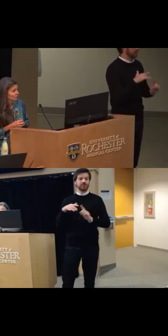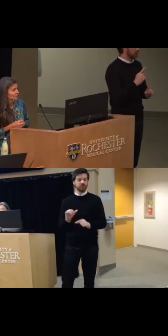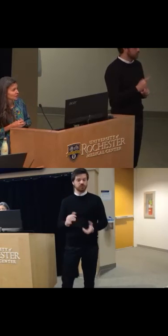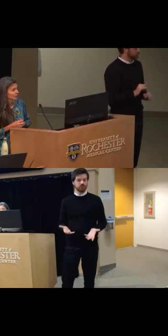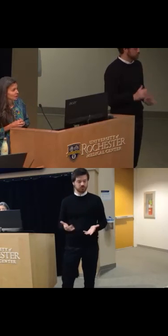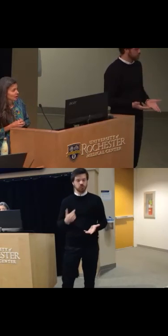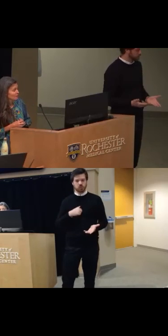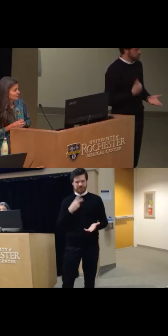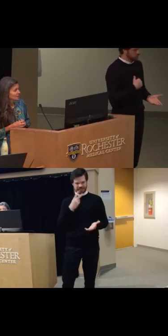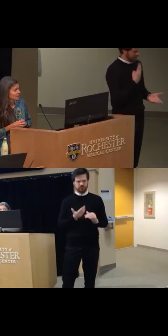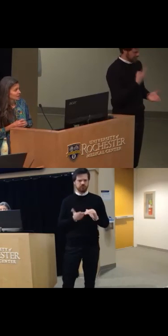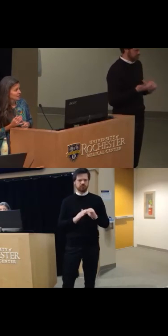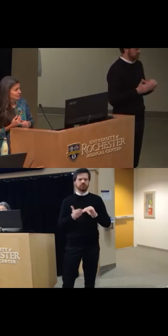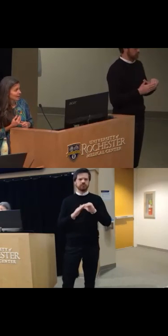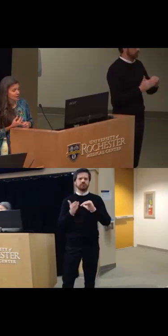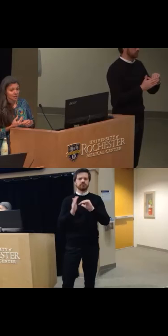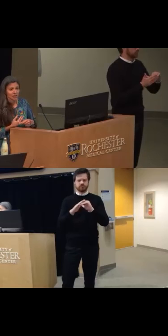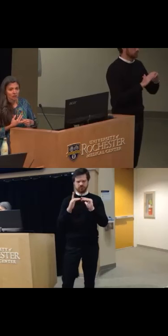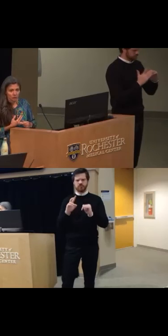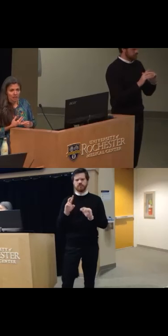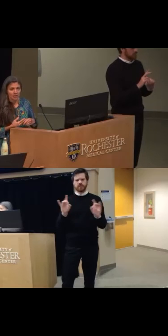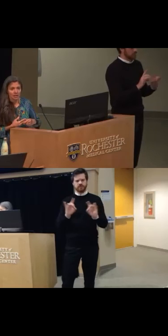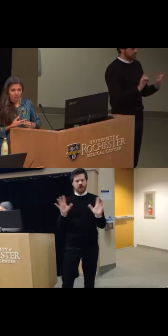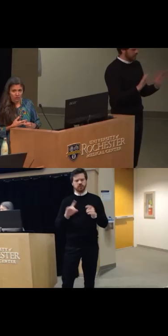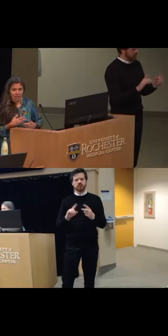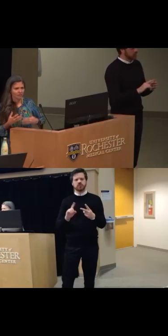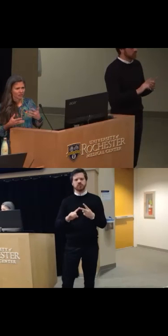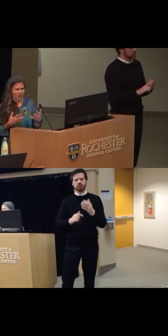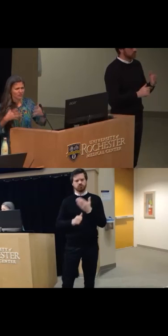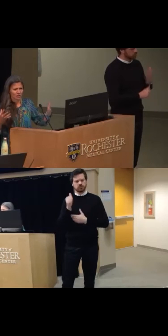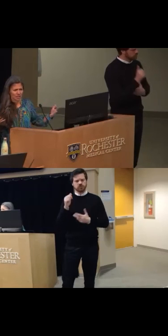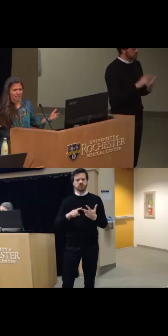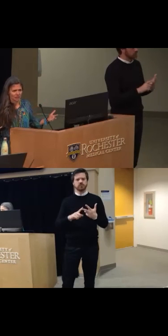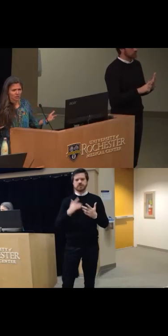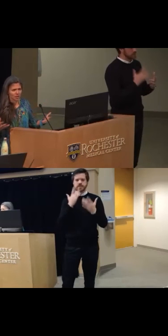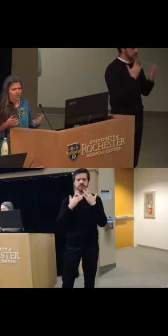increasing um incidences of violence threats understaffing all of the things that everybody